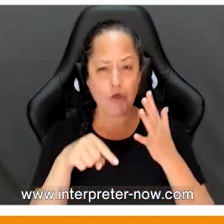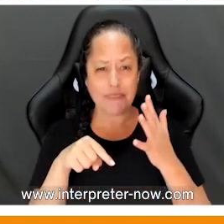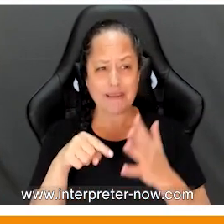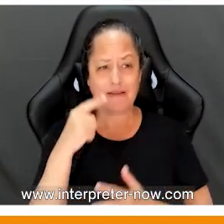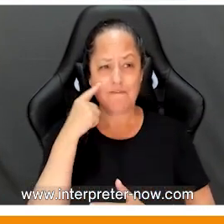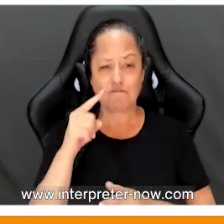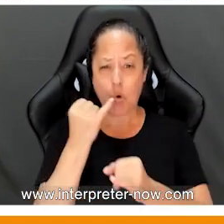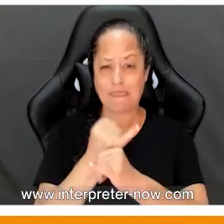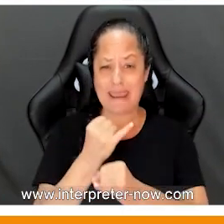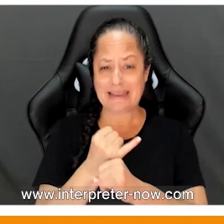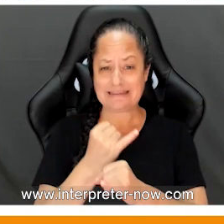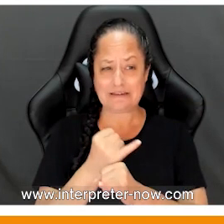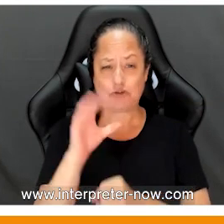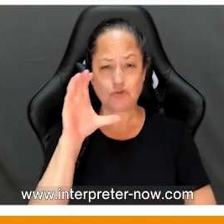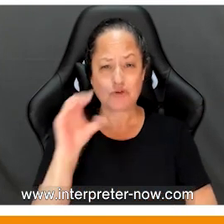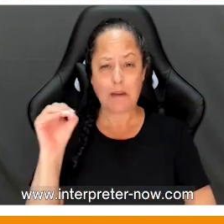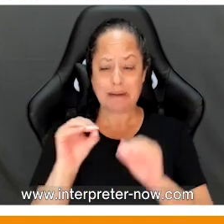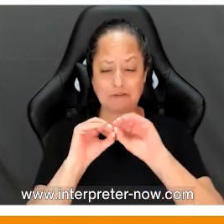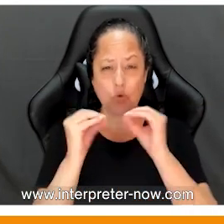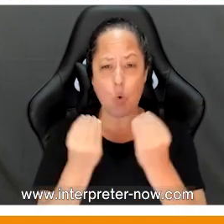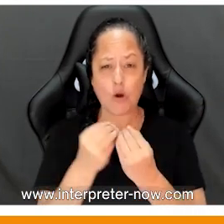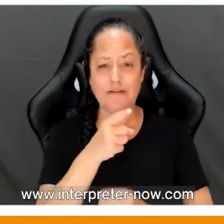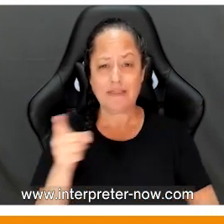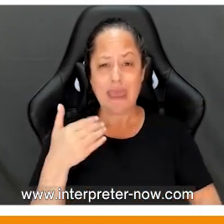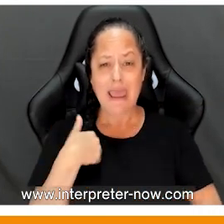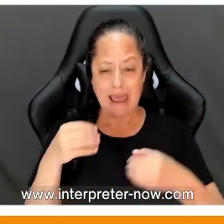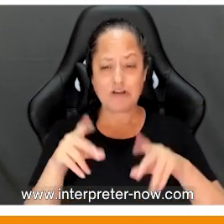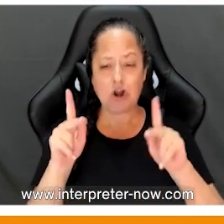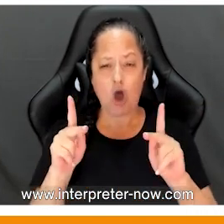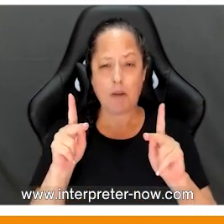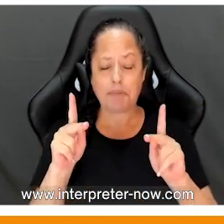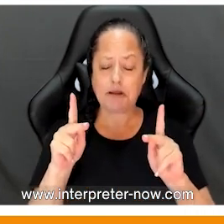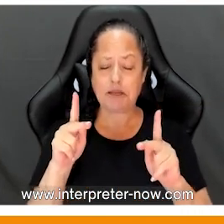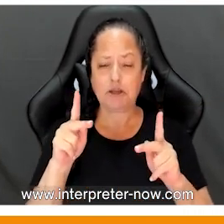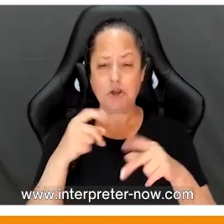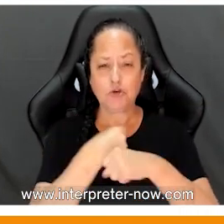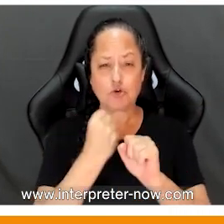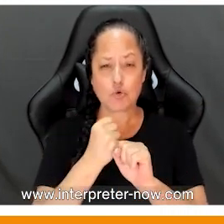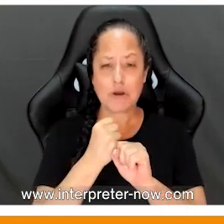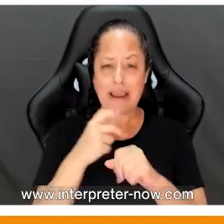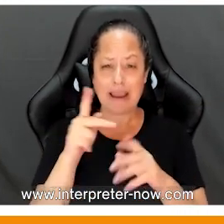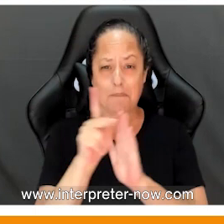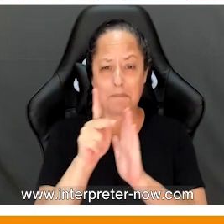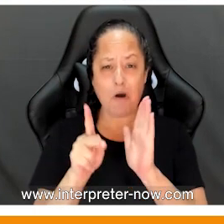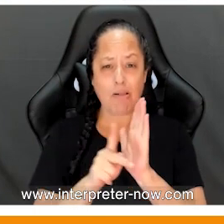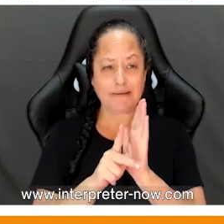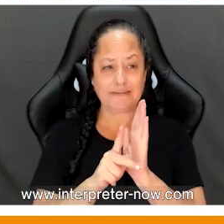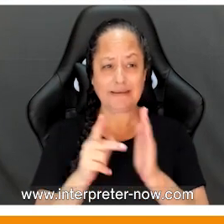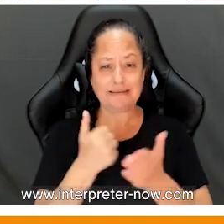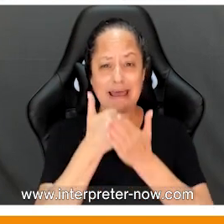they have an opportunity to create policies to help their employees feel more comfortable in whatever that authenticity is.